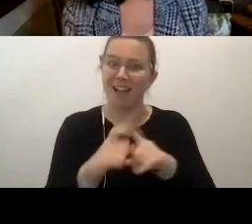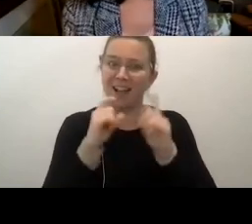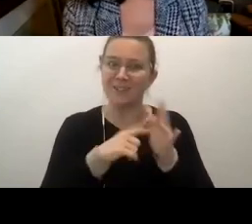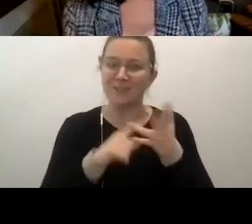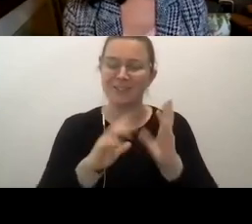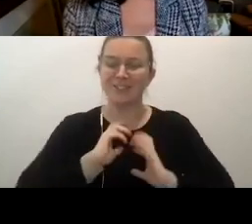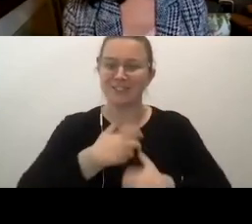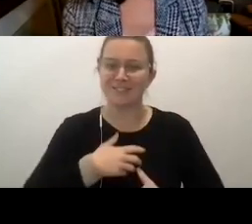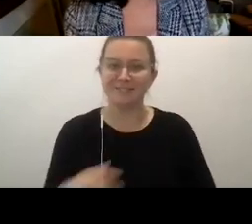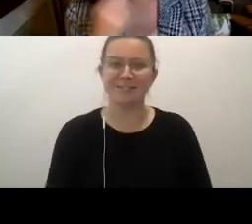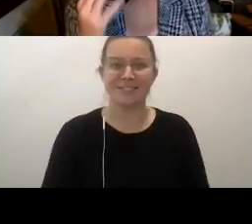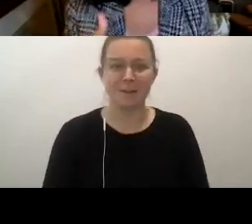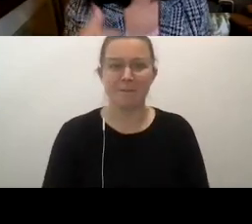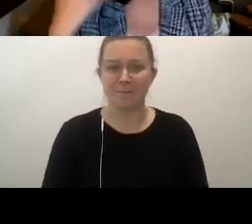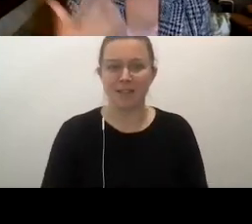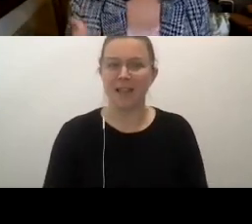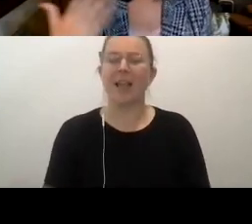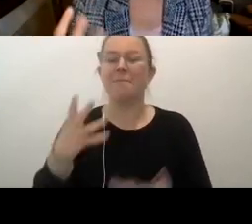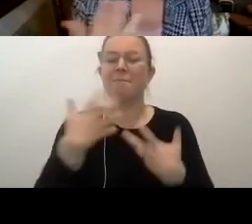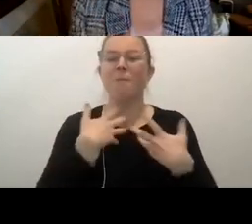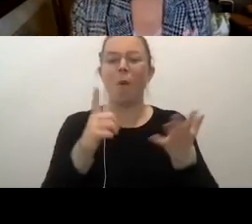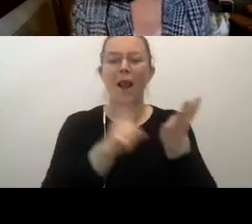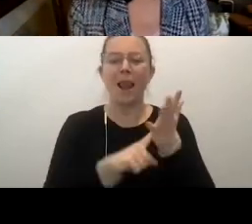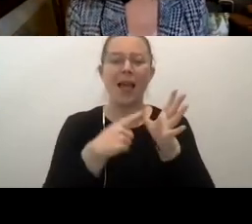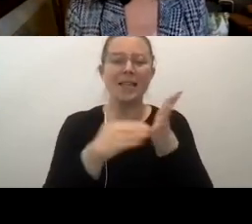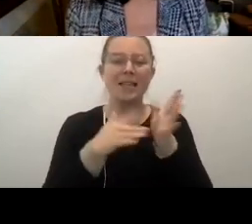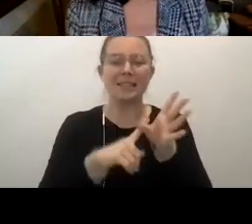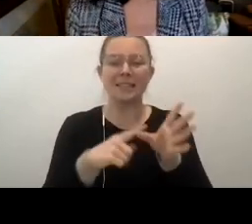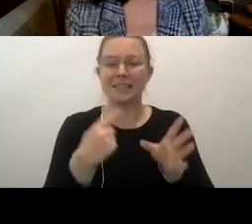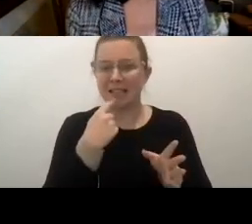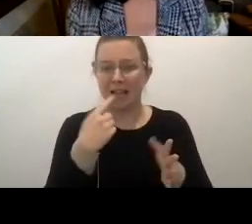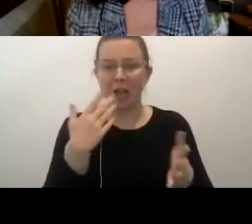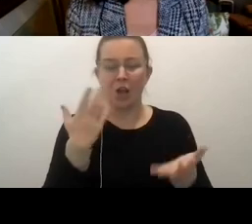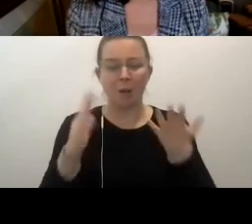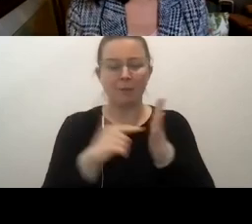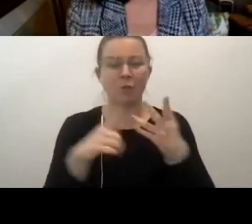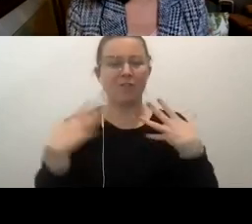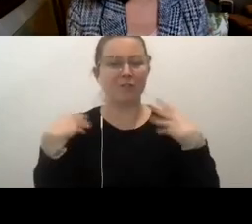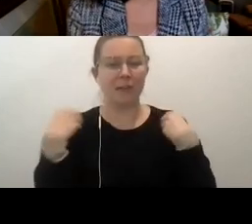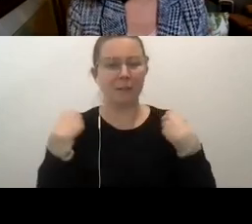It's a much lazier tongue than the Filipino tongue. So I really appreciate